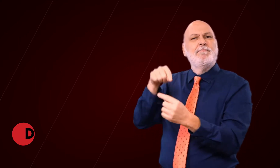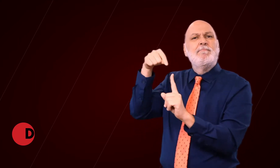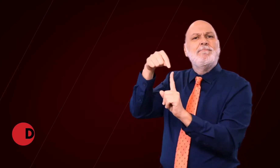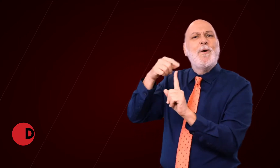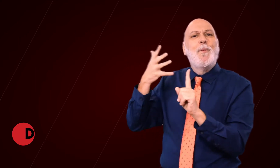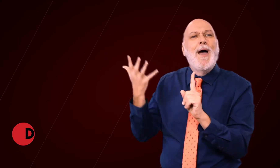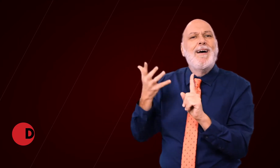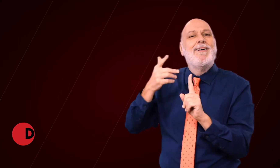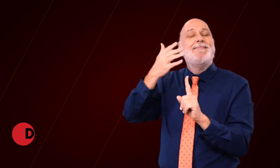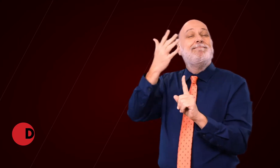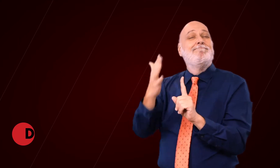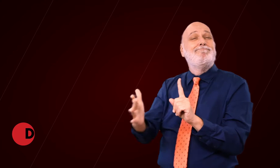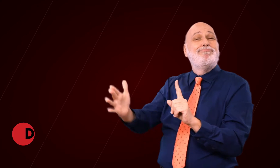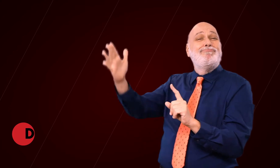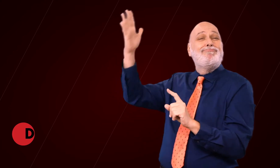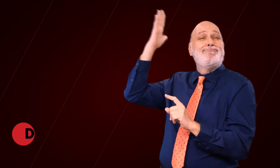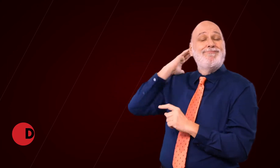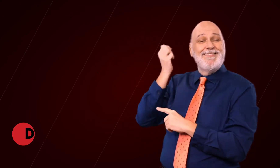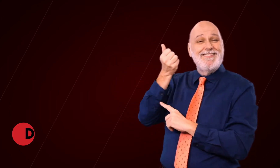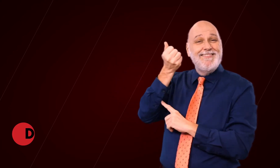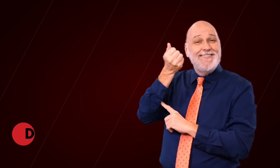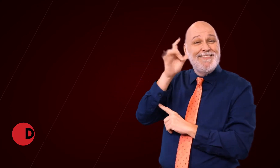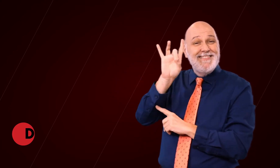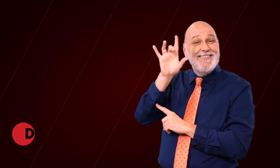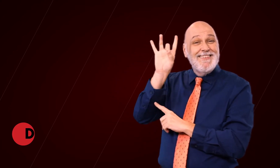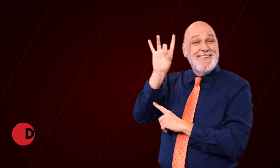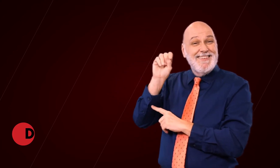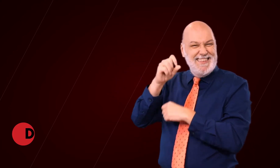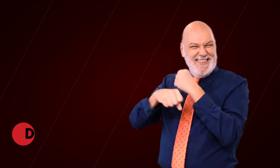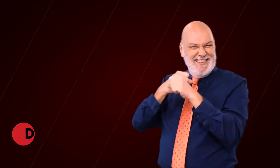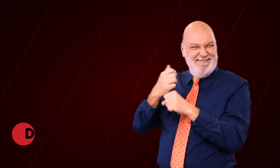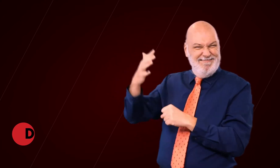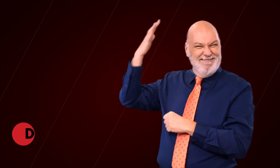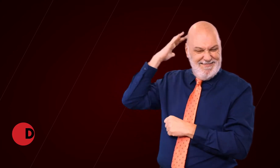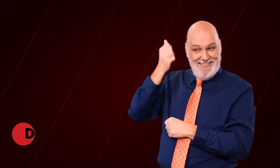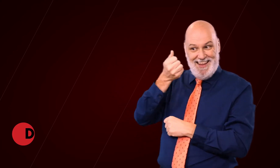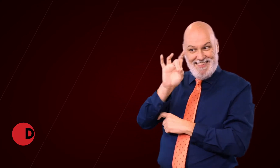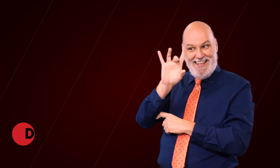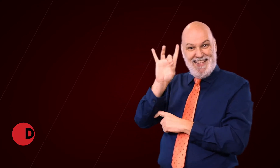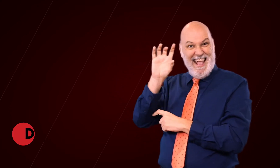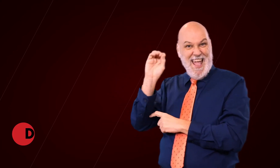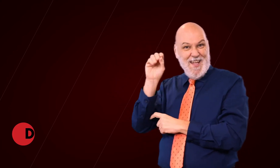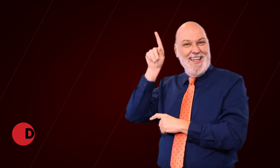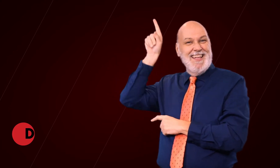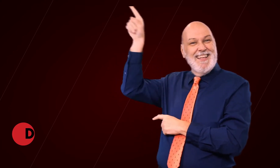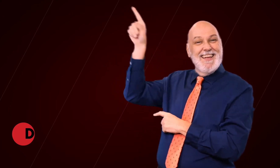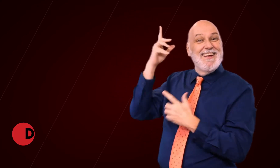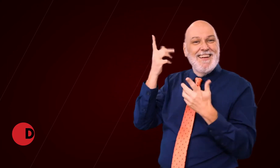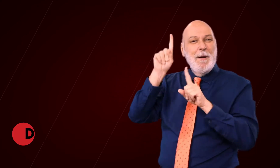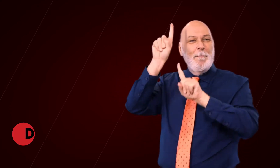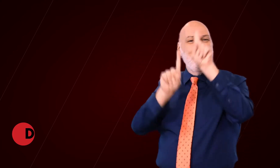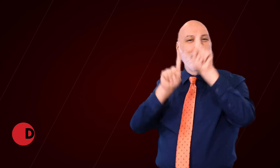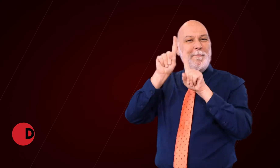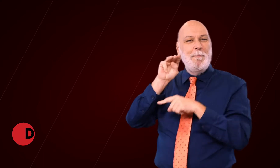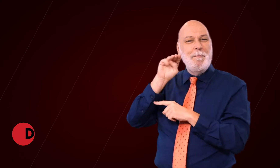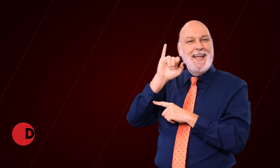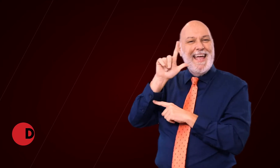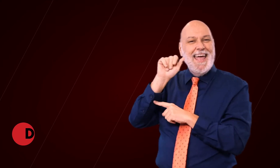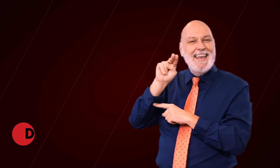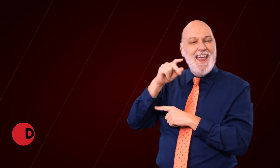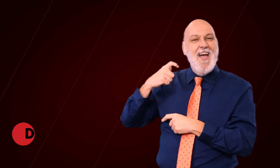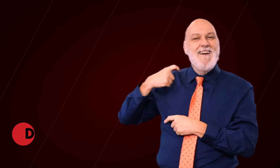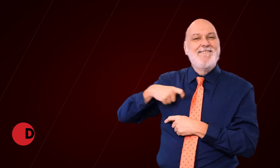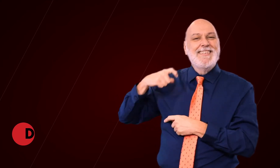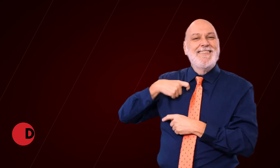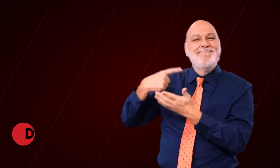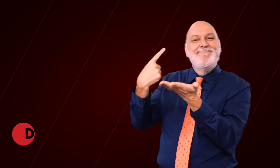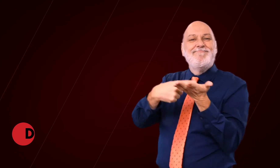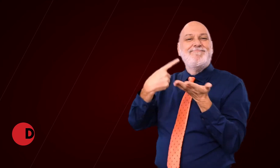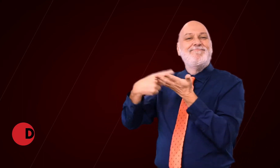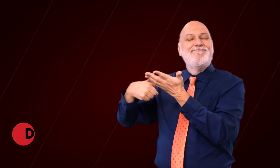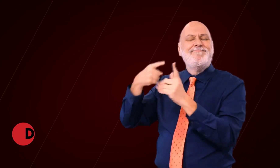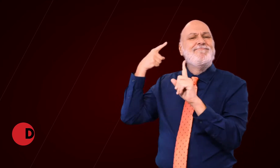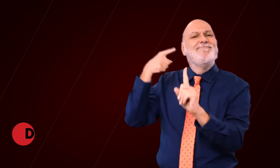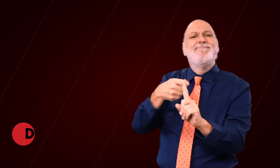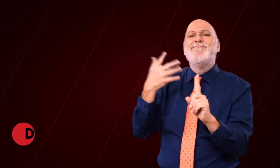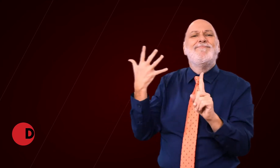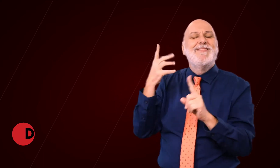controversial moments in Deaf history: the 1880 Conference in